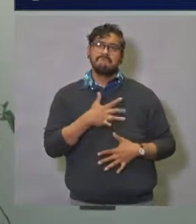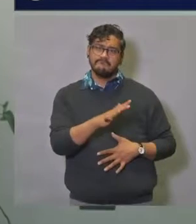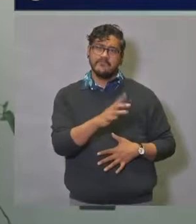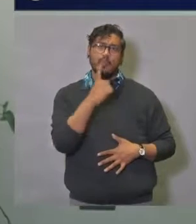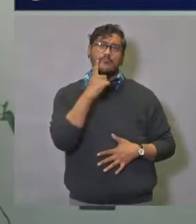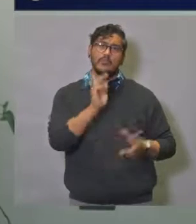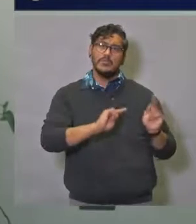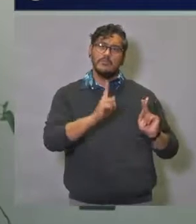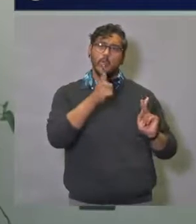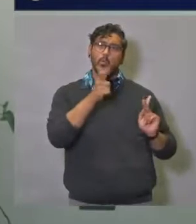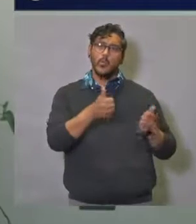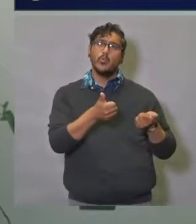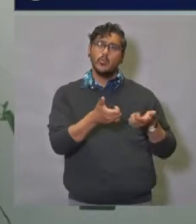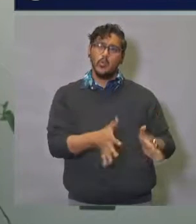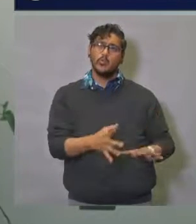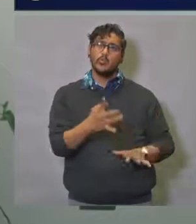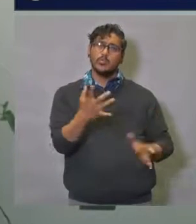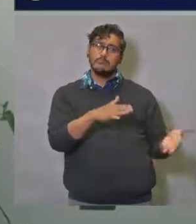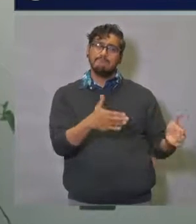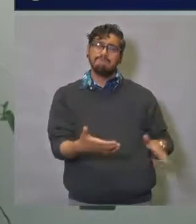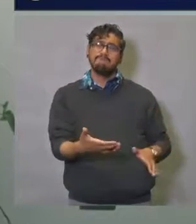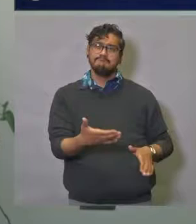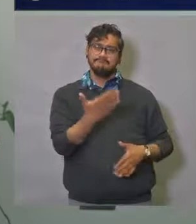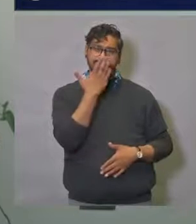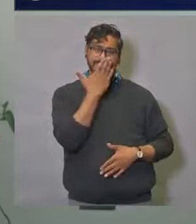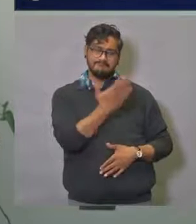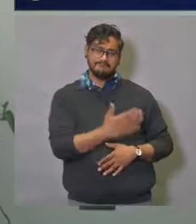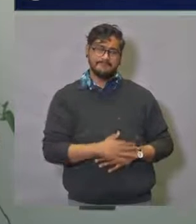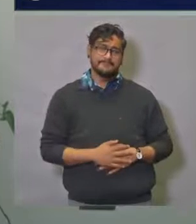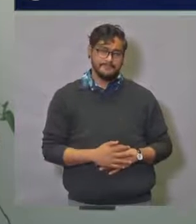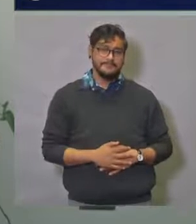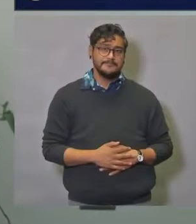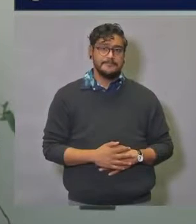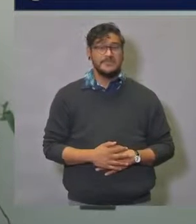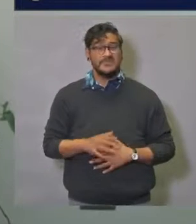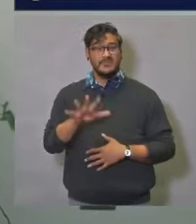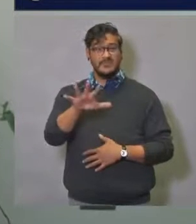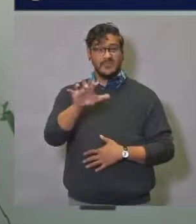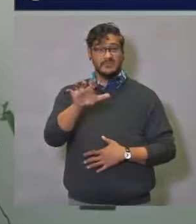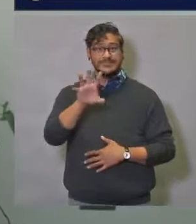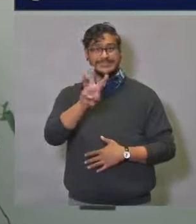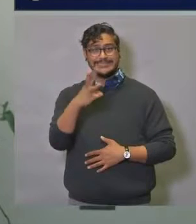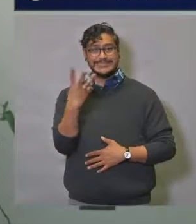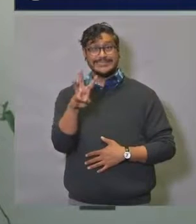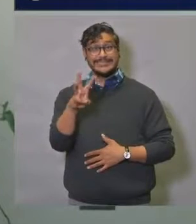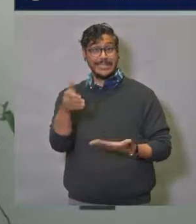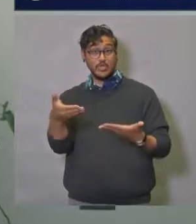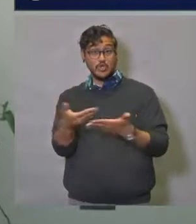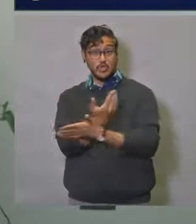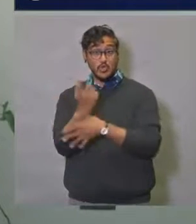UNDERLYING HEALTH CONDITIONS. OUR DEEPEST CONDOLENCES GO OUT TO THOSE MORNING THE LIFE --